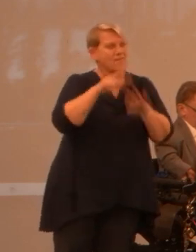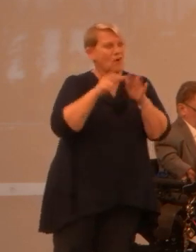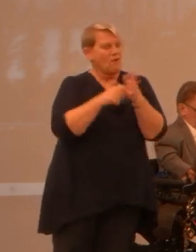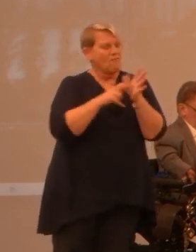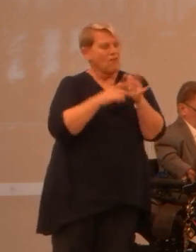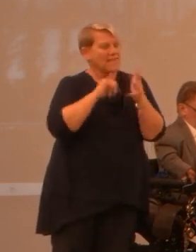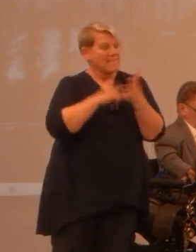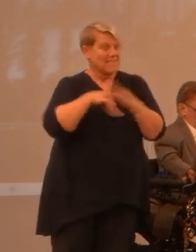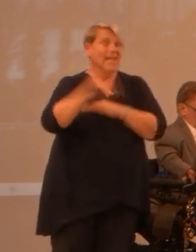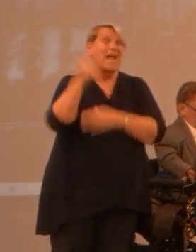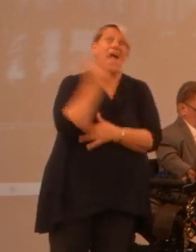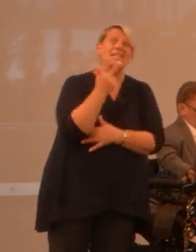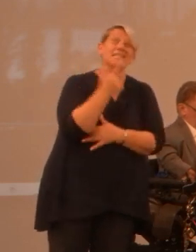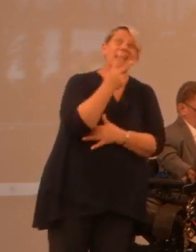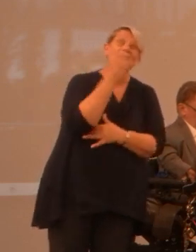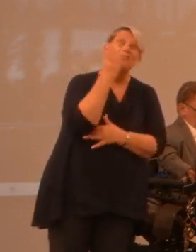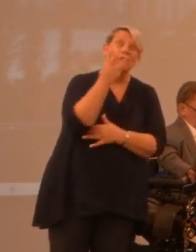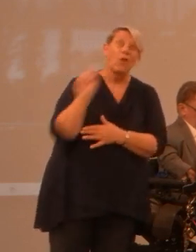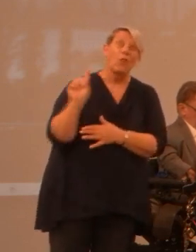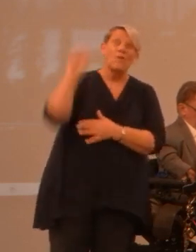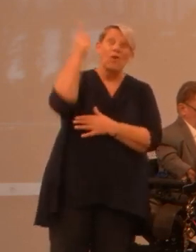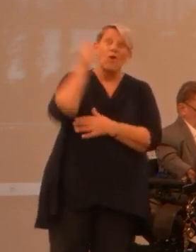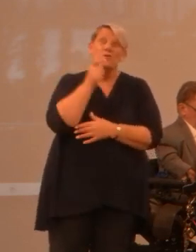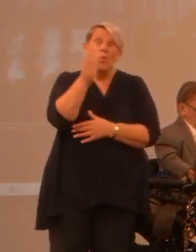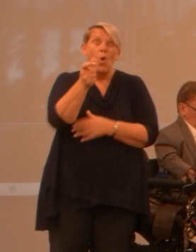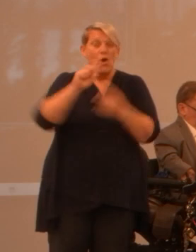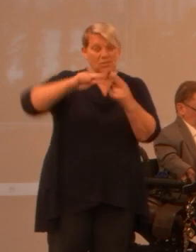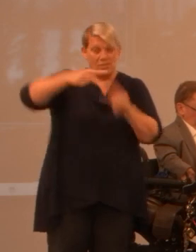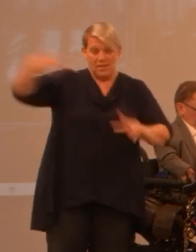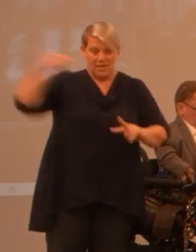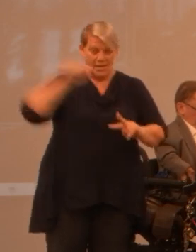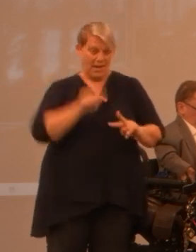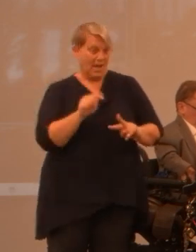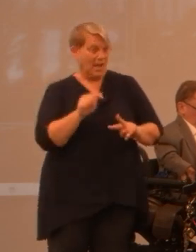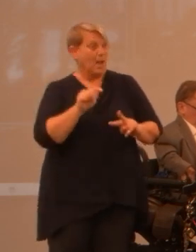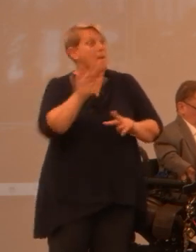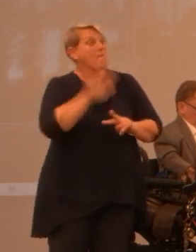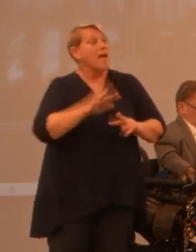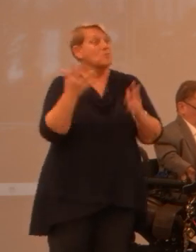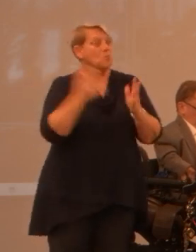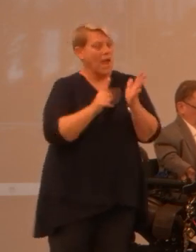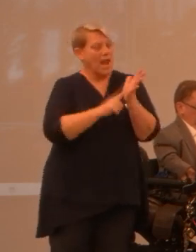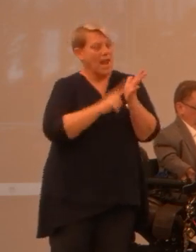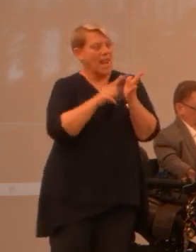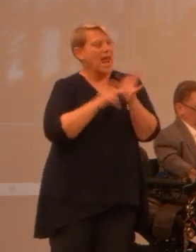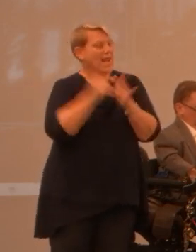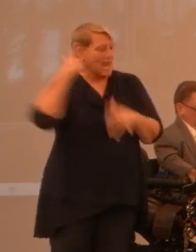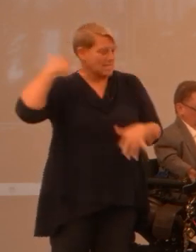Francis Galton, in 1883, first termed the word eugenics. That was the scientific